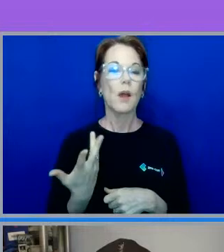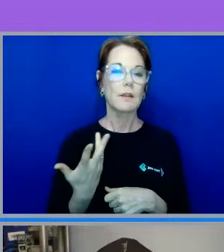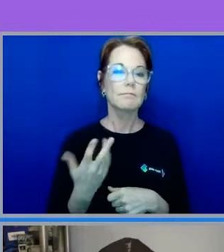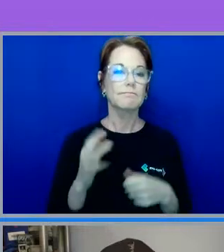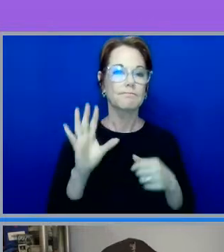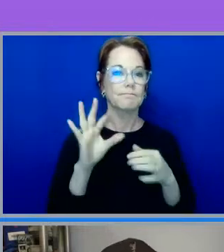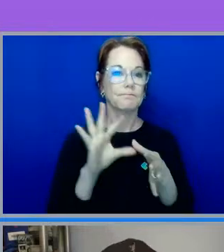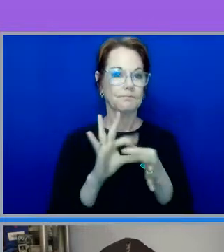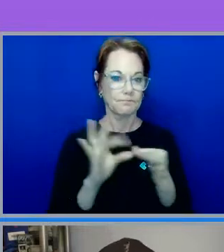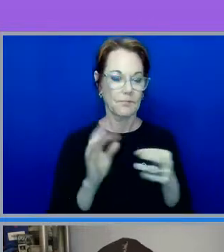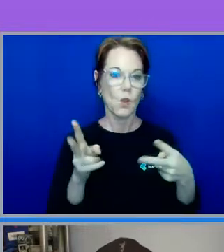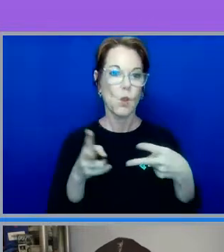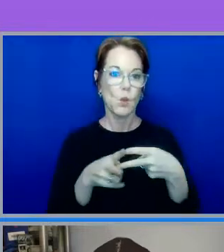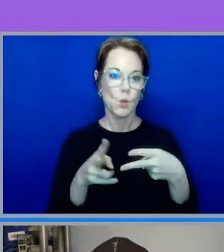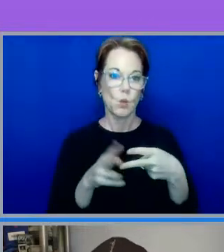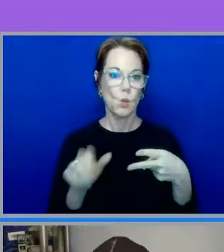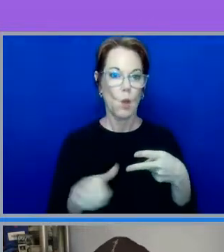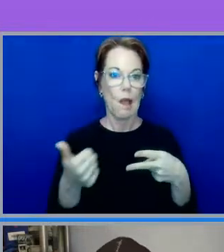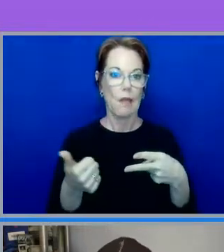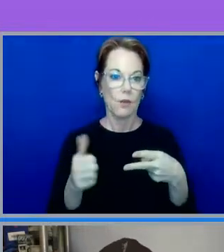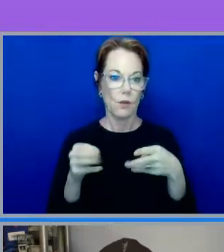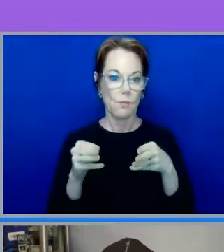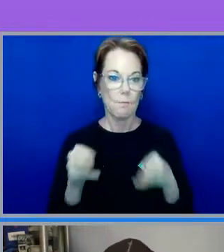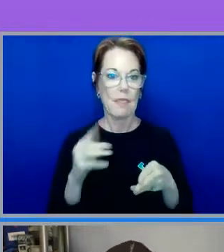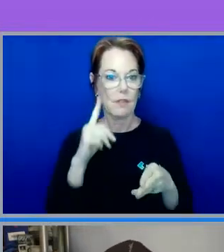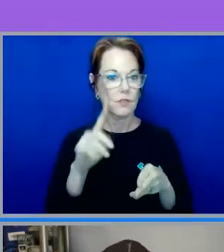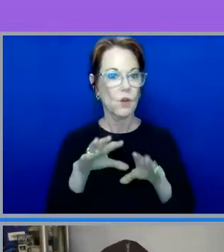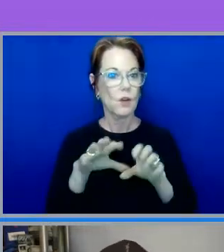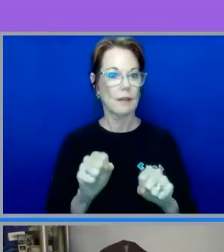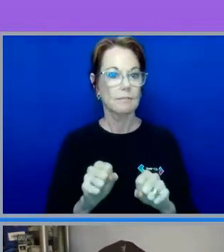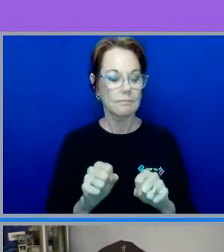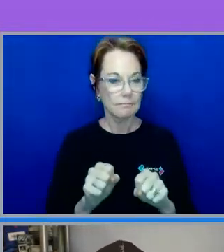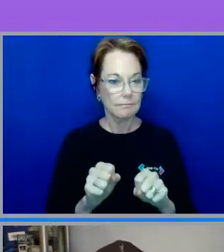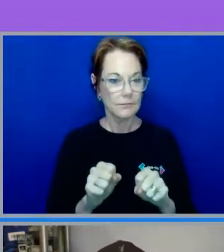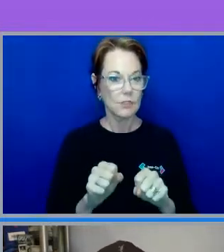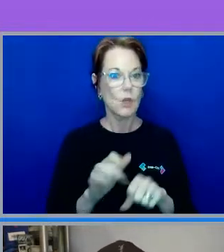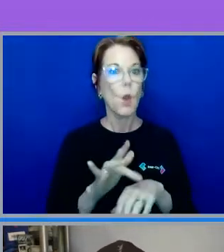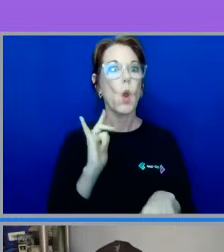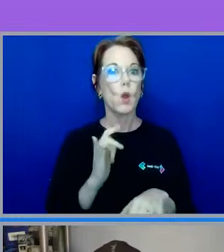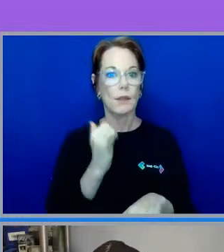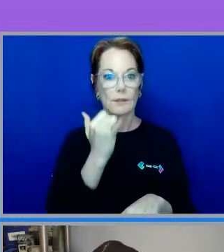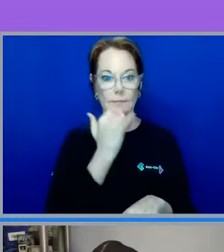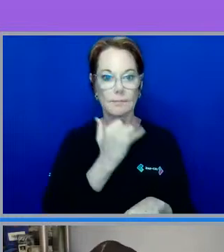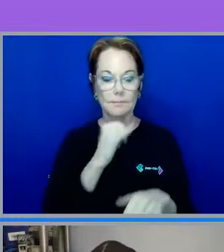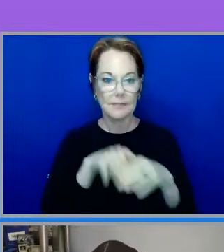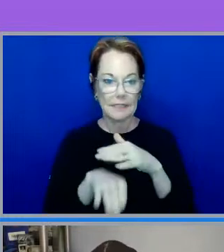honorable mentions to two other methods of catching accessibility issues early in